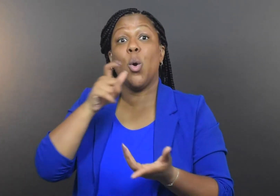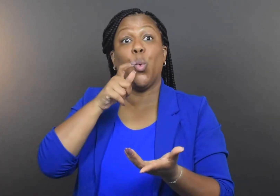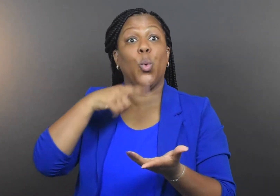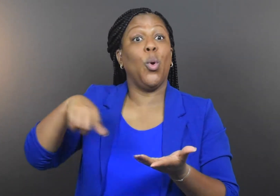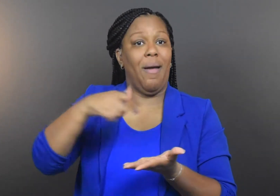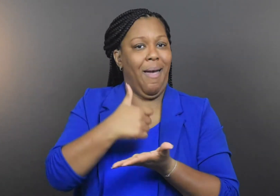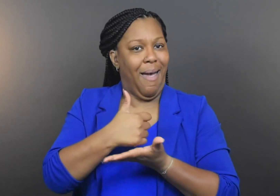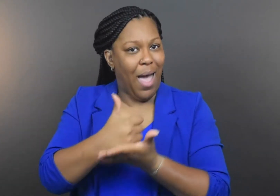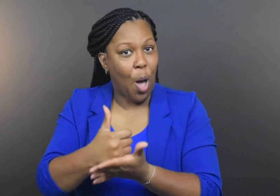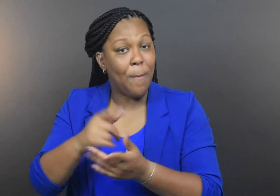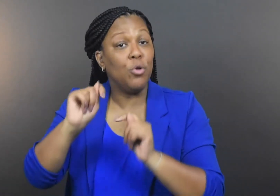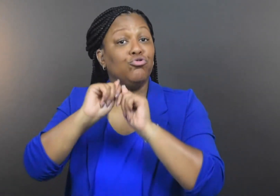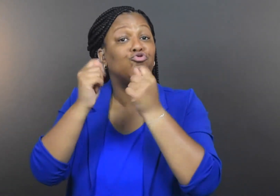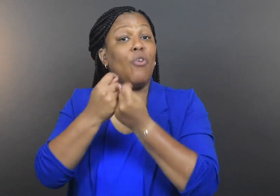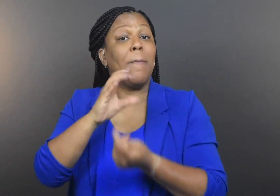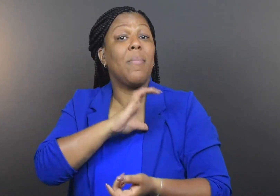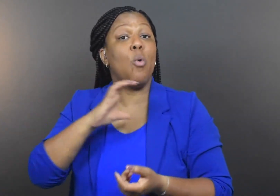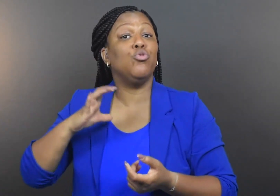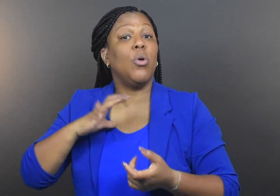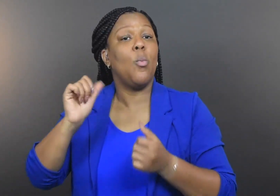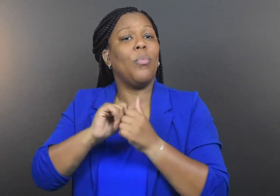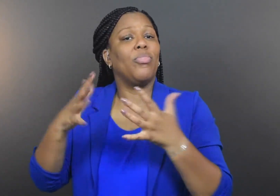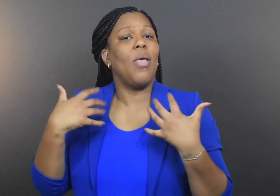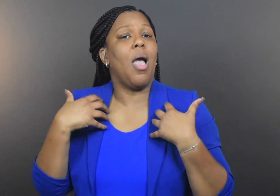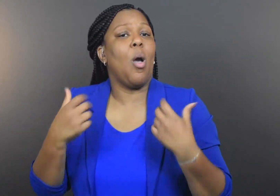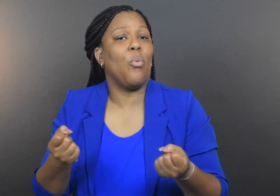Anne, who helped the Tribal Council with health messaging.